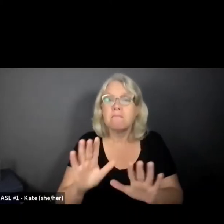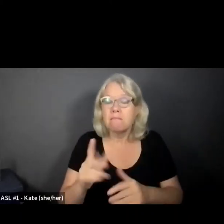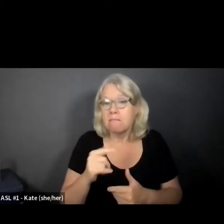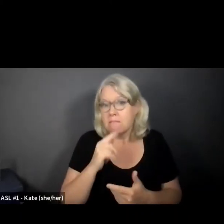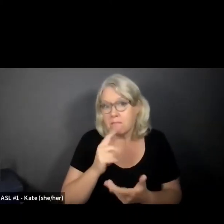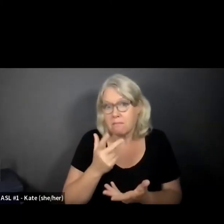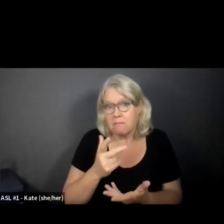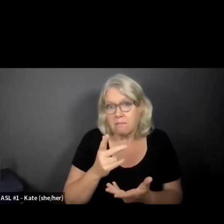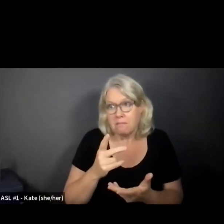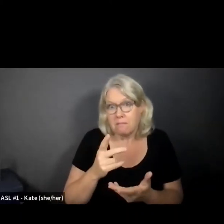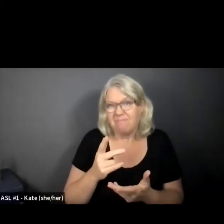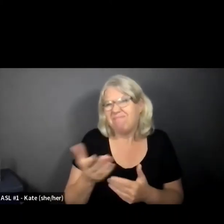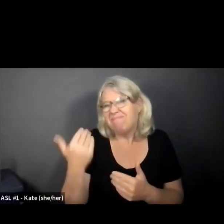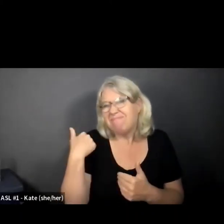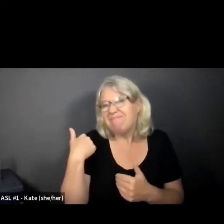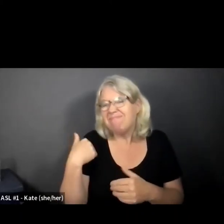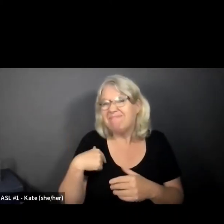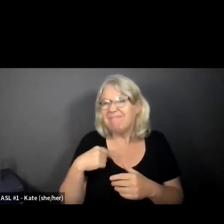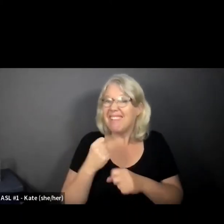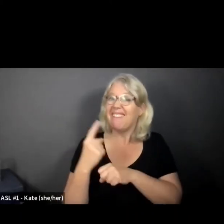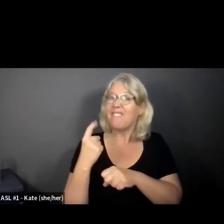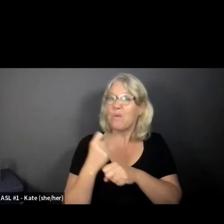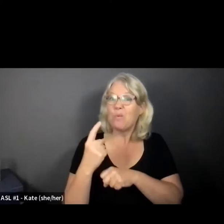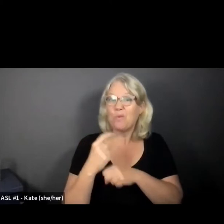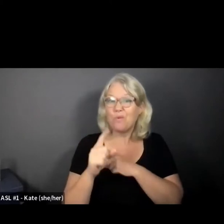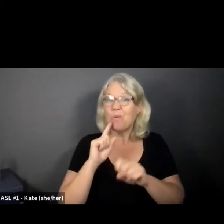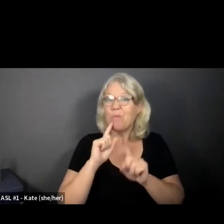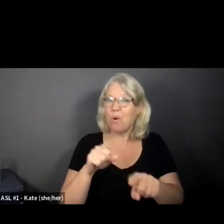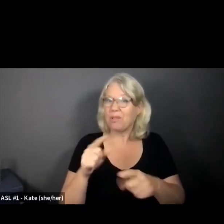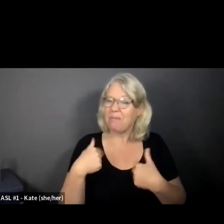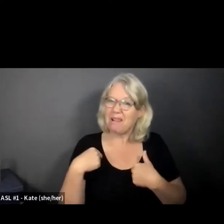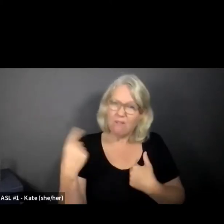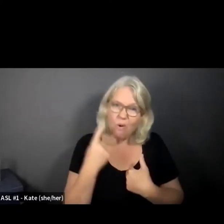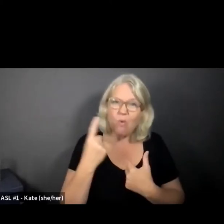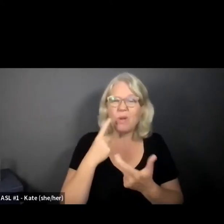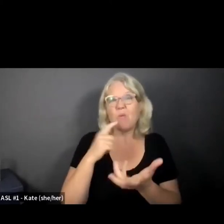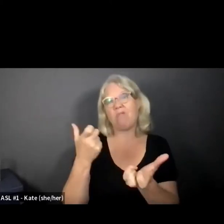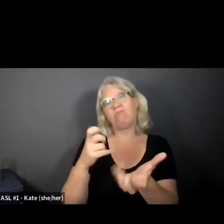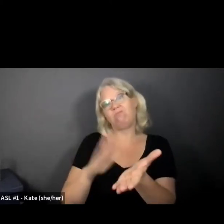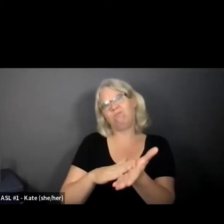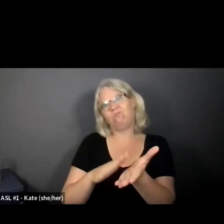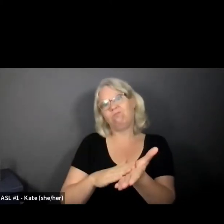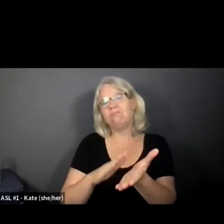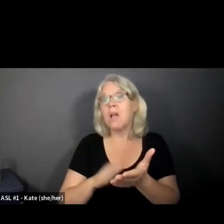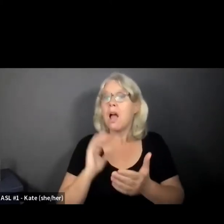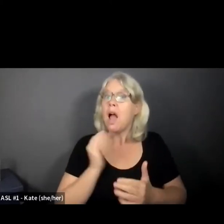IT IS TO THE CREDIT OF OUR MANAGEMENT TEAM THAT WE HAVE, EVEN IN THESE VERY COMPLICATED